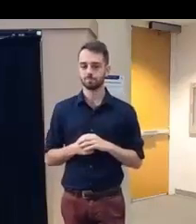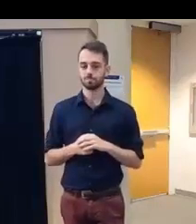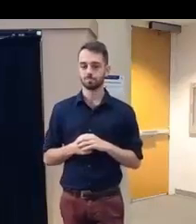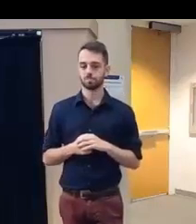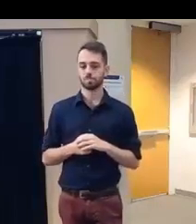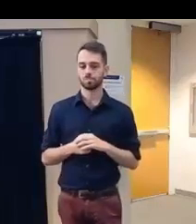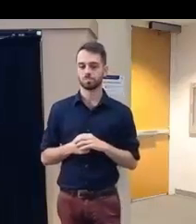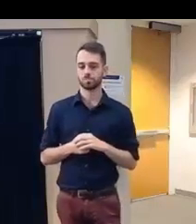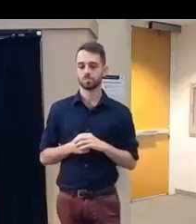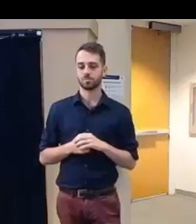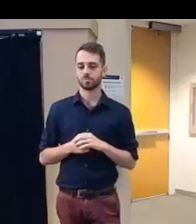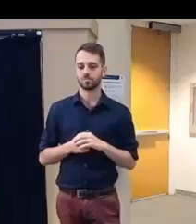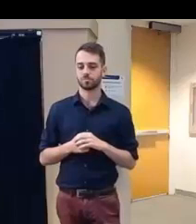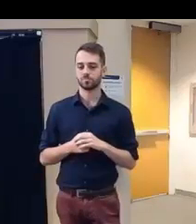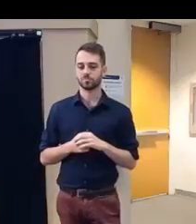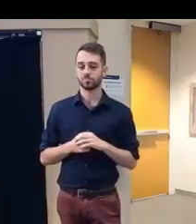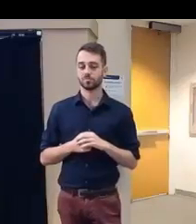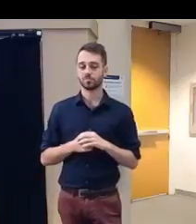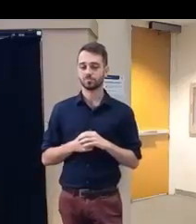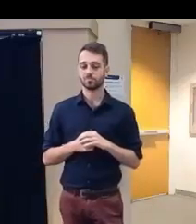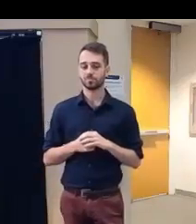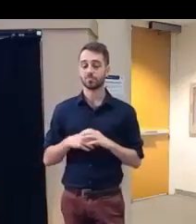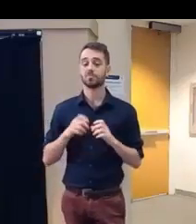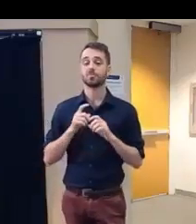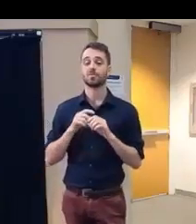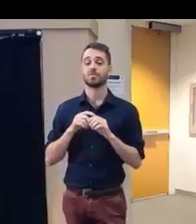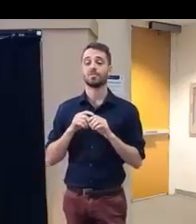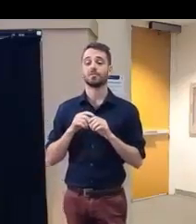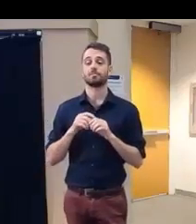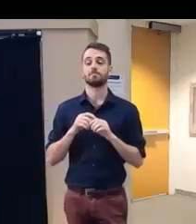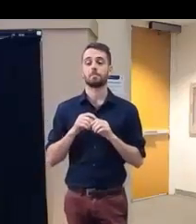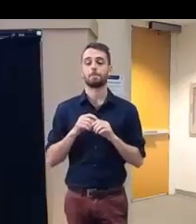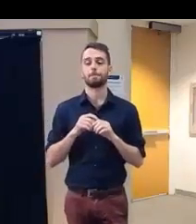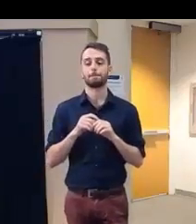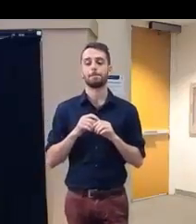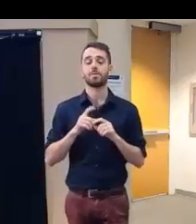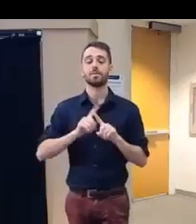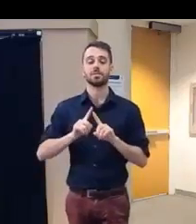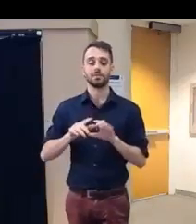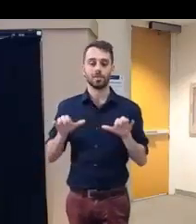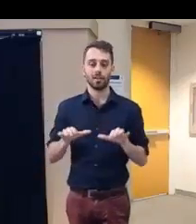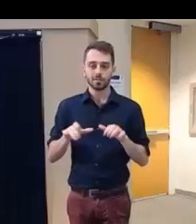all of these activities and particularly the ones that involve integration Innovation creativity and